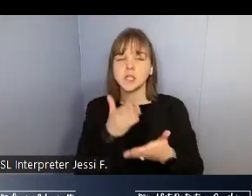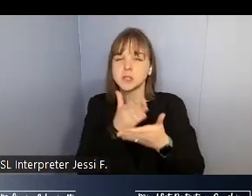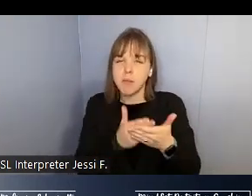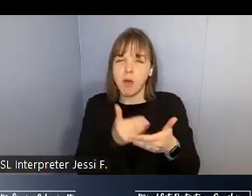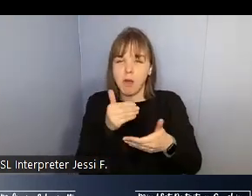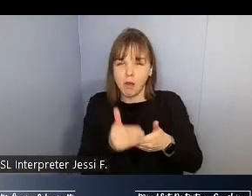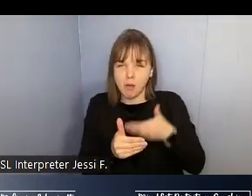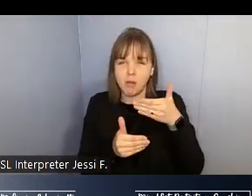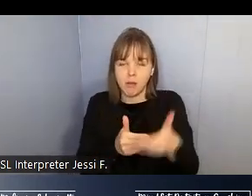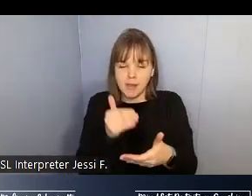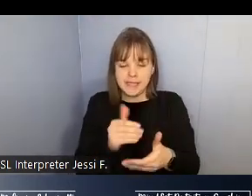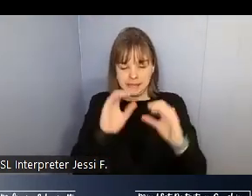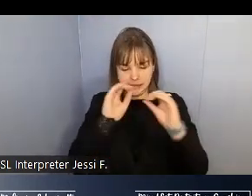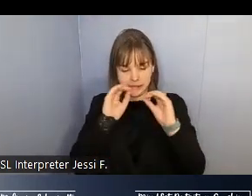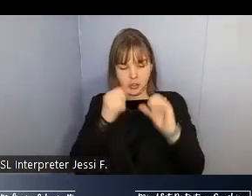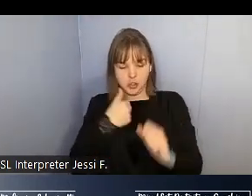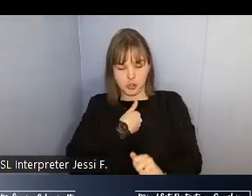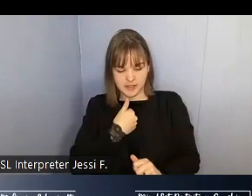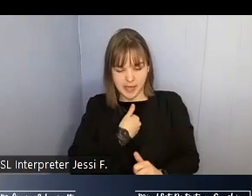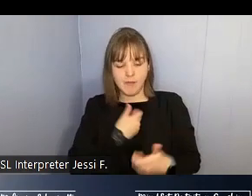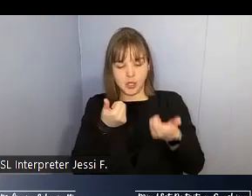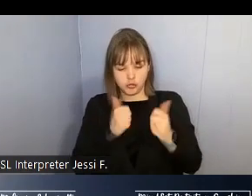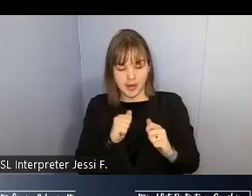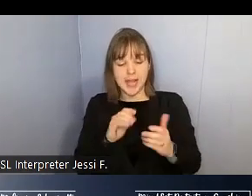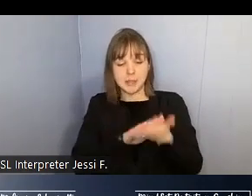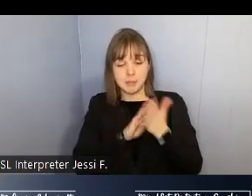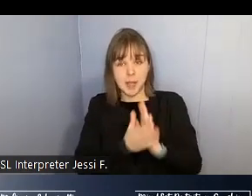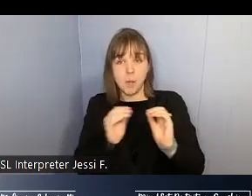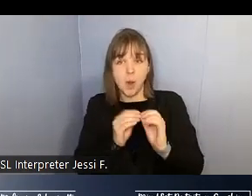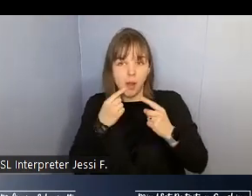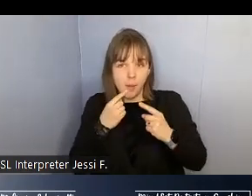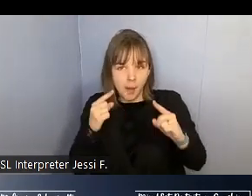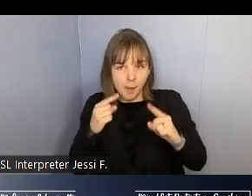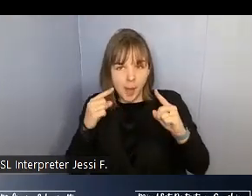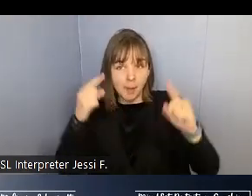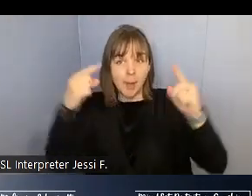and then celebrate those small wins. And we'll have time at the end for Q&A. Michelle is monitoring the chat.